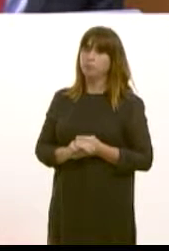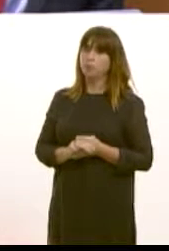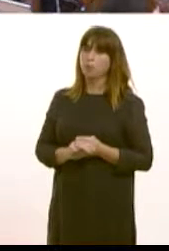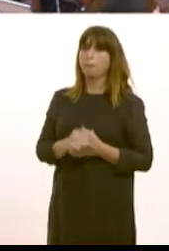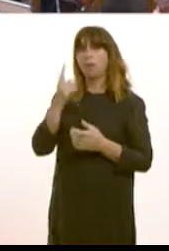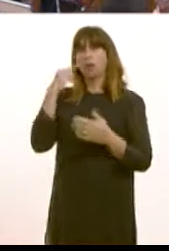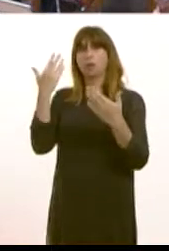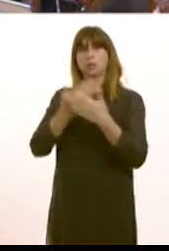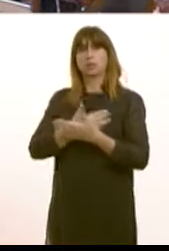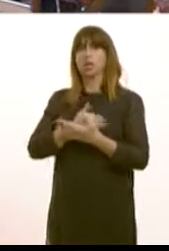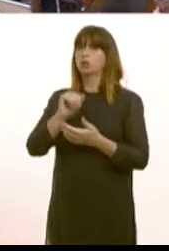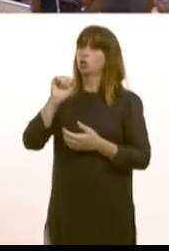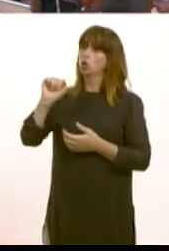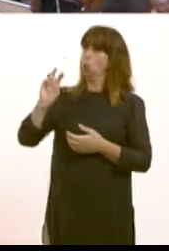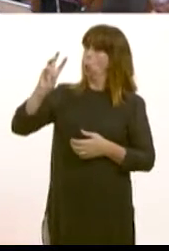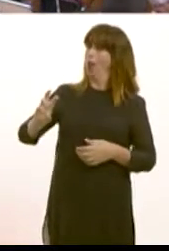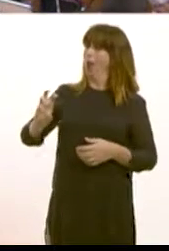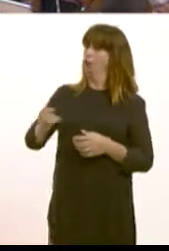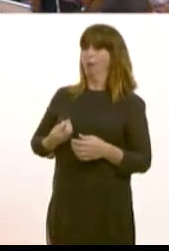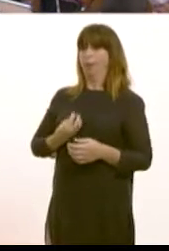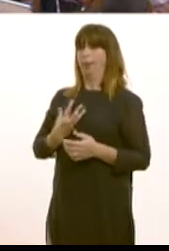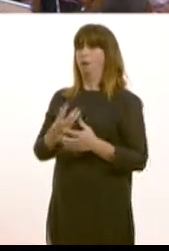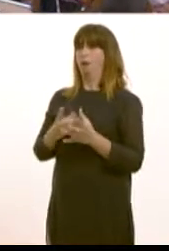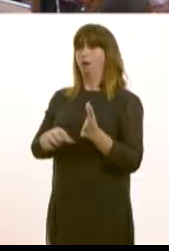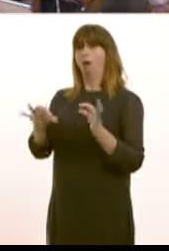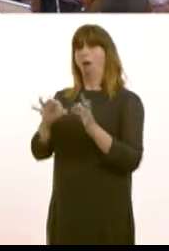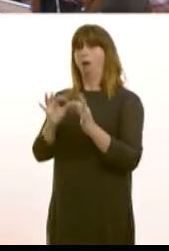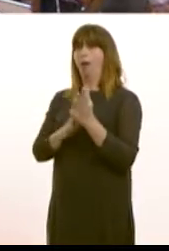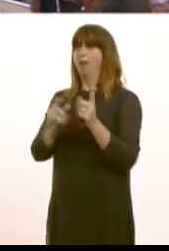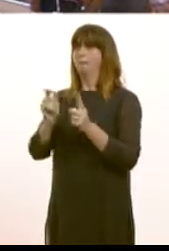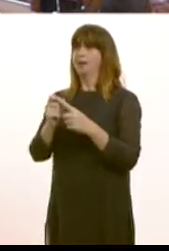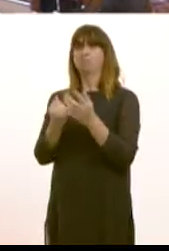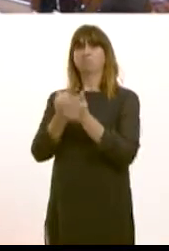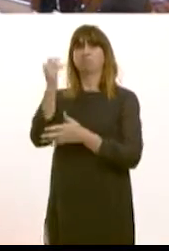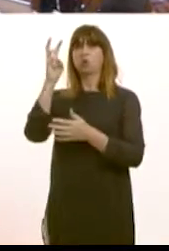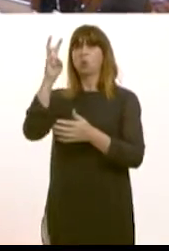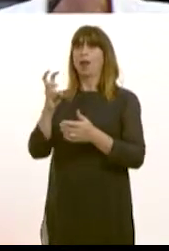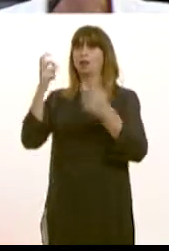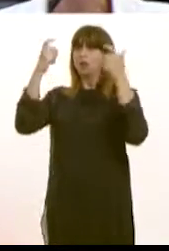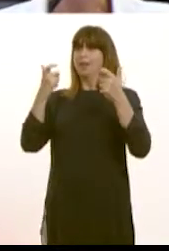Leanne Wood: Last night, your Labour MPsóWelsh Labour MPsóvoted against a Welsh legal jurisdiction.